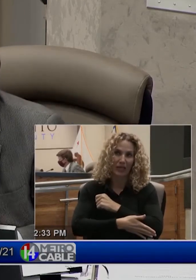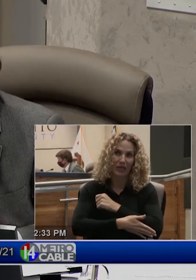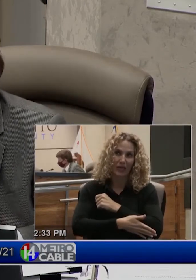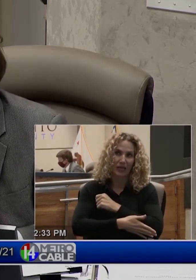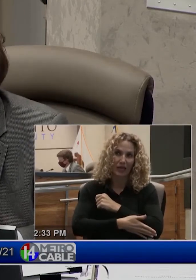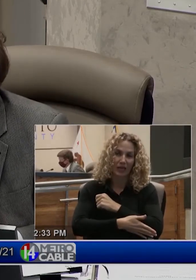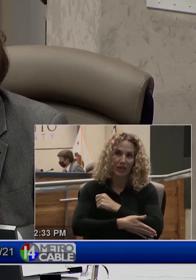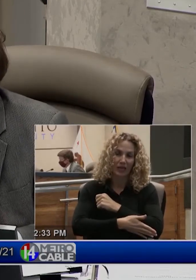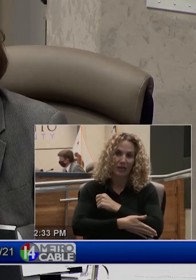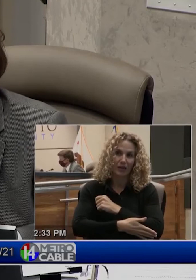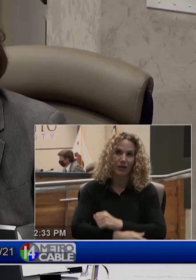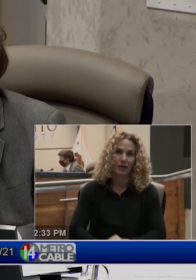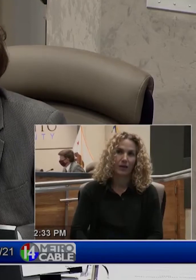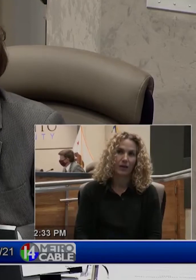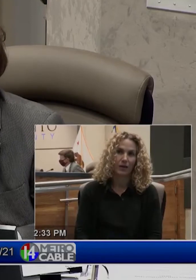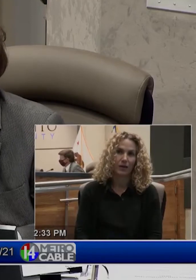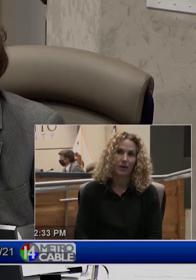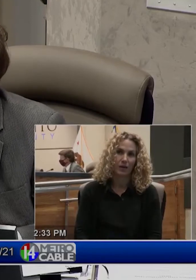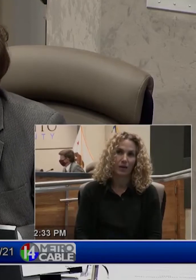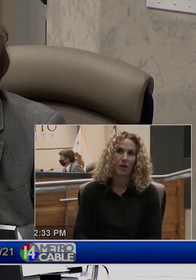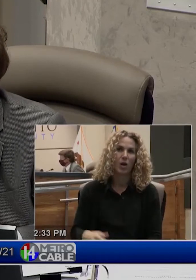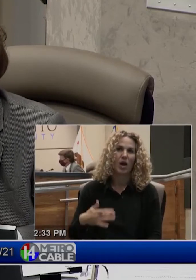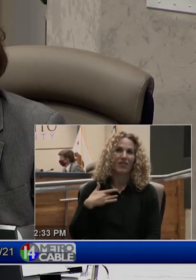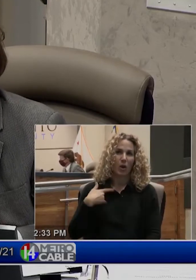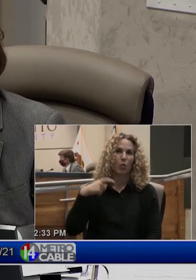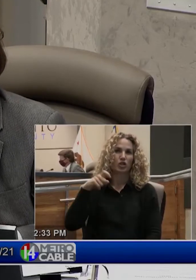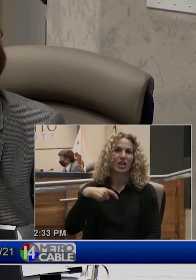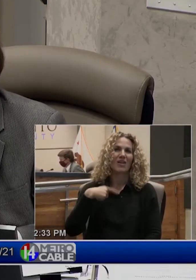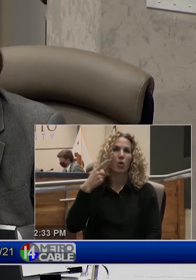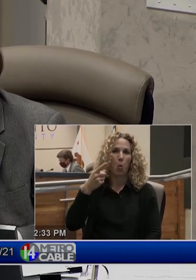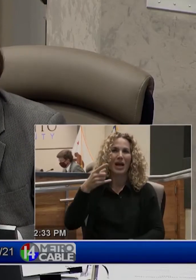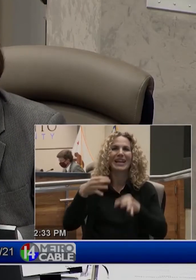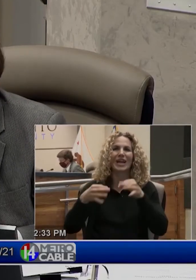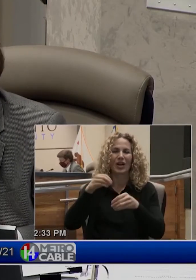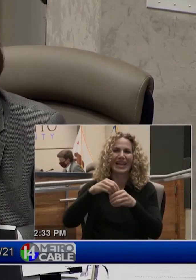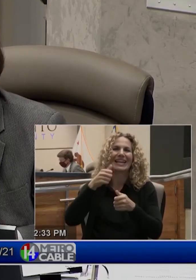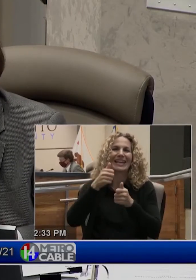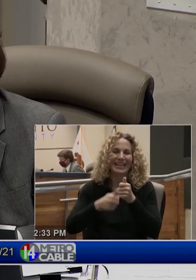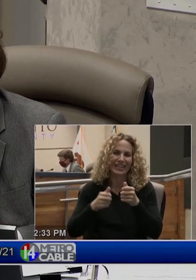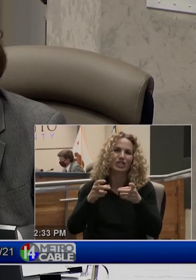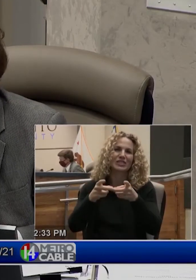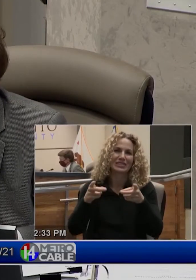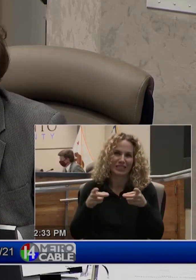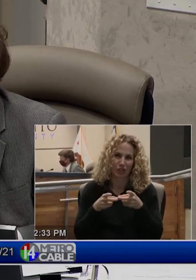THAT AND THAT WE TRIED TO ALIGN TO HAVE ONE HERE IN, EACH TO HAVE ONE HERE IN, EACH DISTRICT. DISTRICT. PART OF THE ISSUE HERE AND I PART OF THE ISSUE HERE AND I WANTED TO PUT THIS FORWARD.